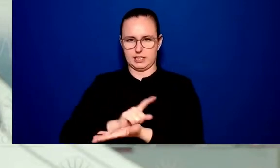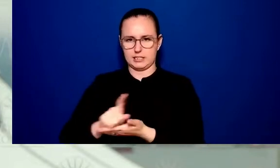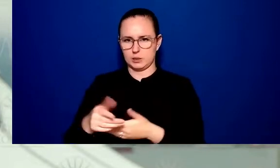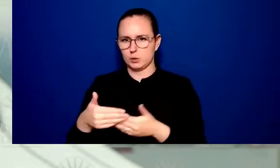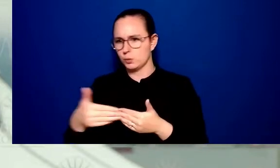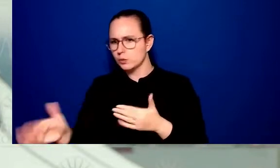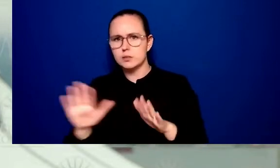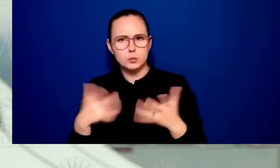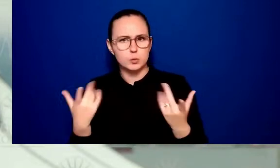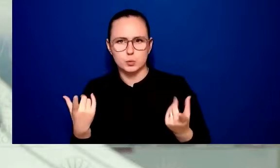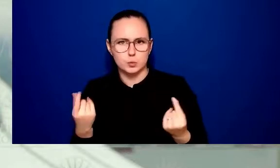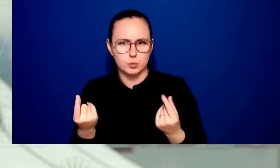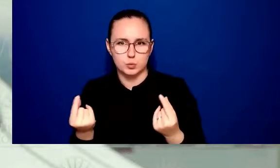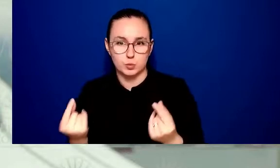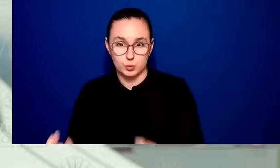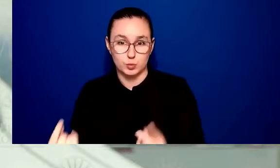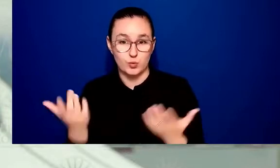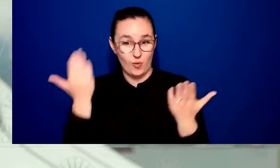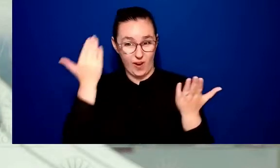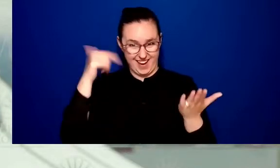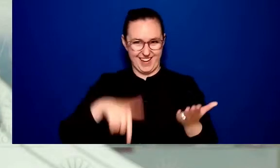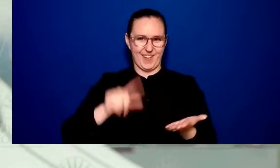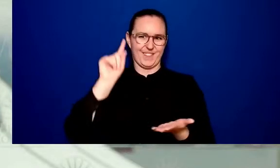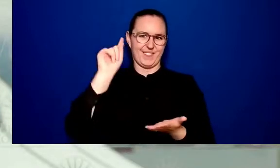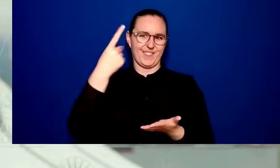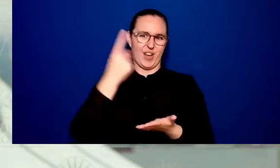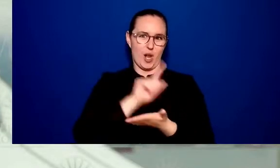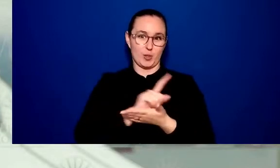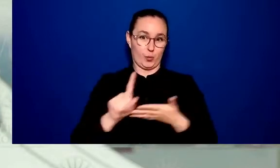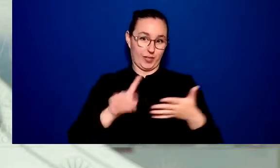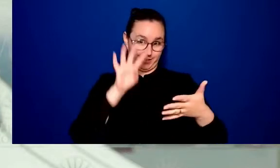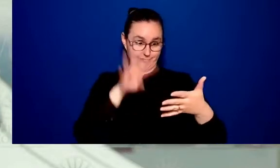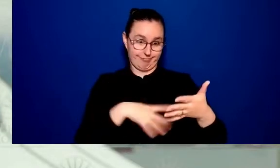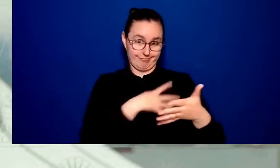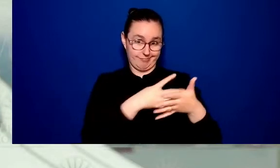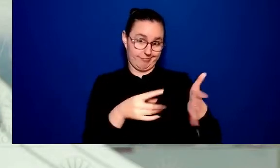in effect and. People who are